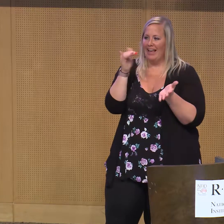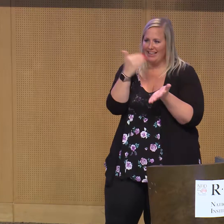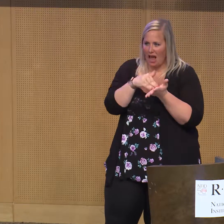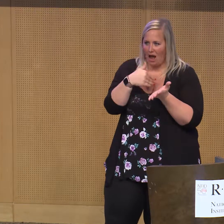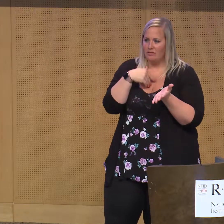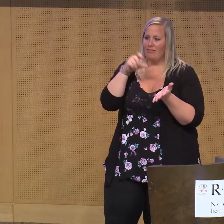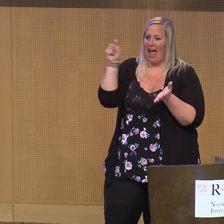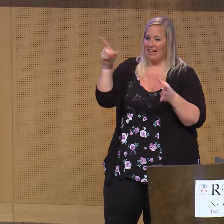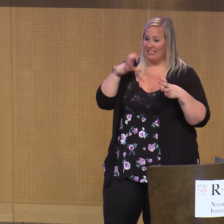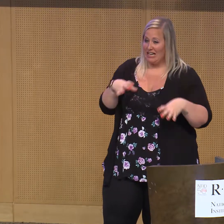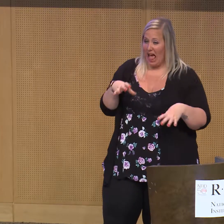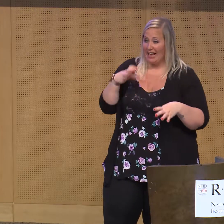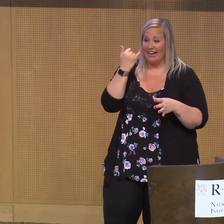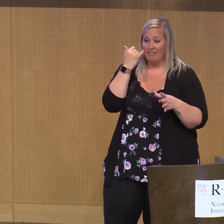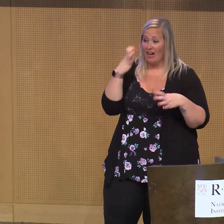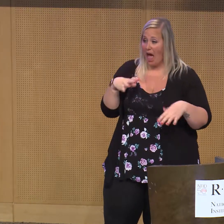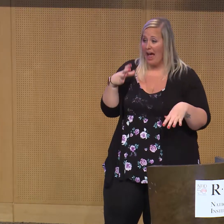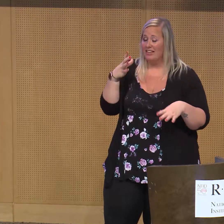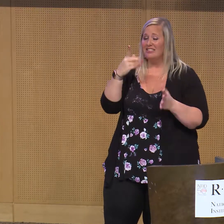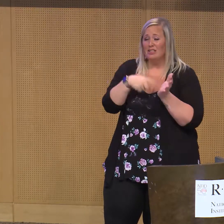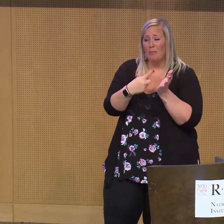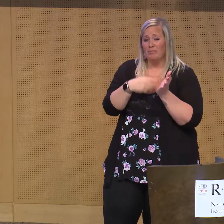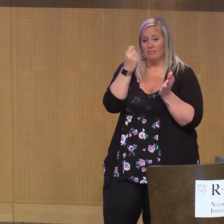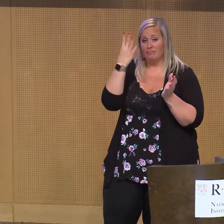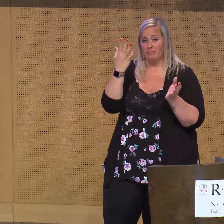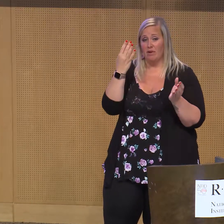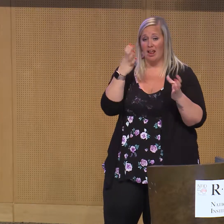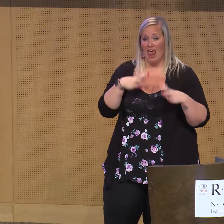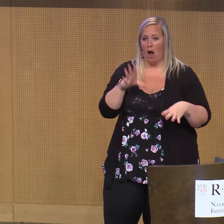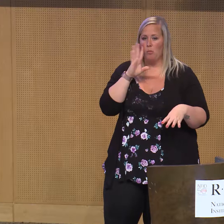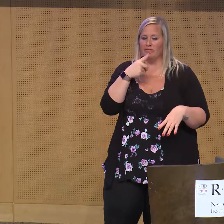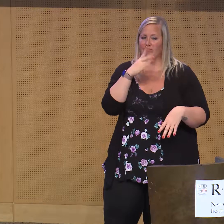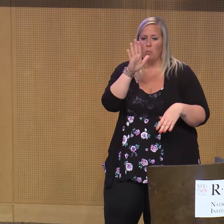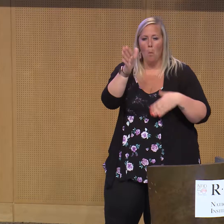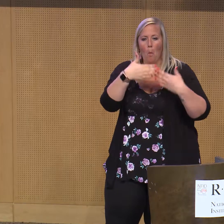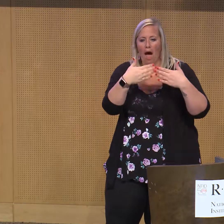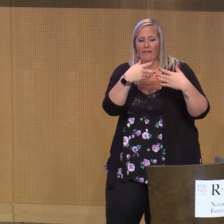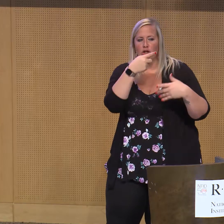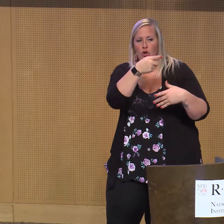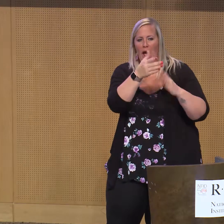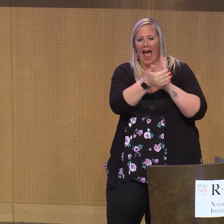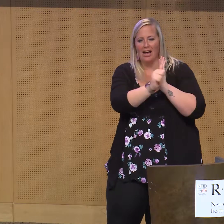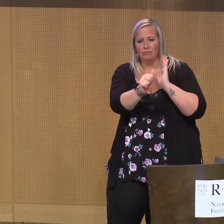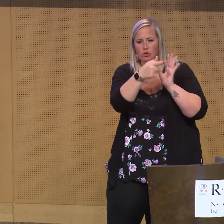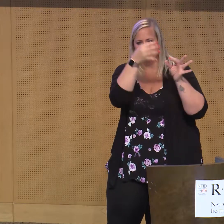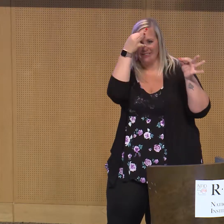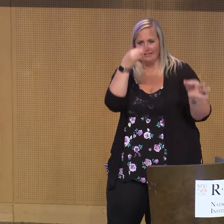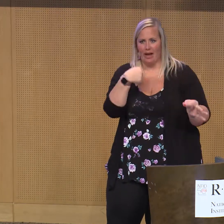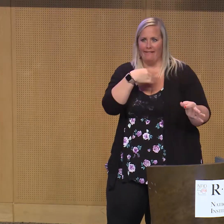Again, I'm asking the client because sometimes clients will say, "Look, whatever you think. You're the expert.